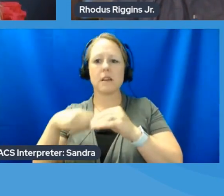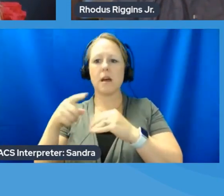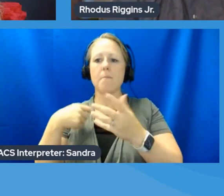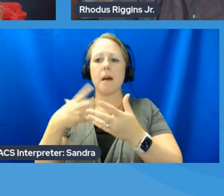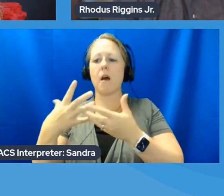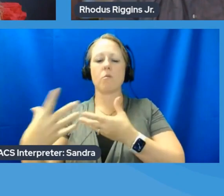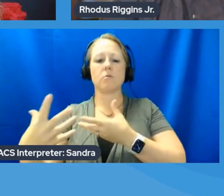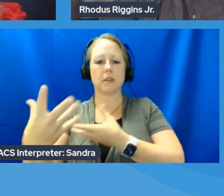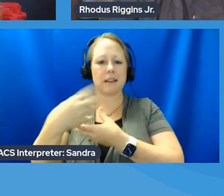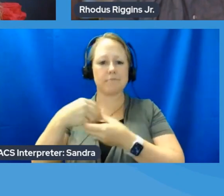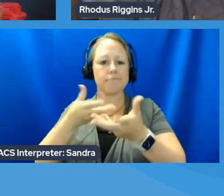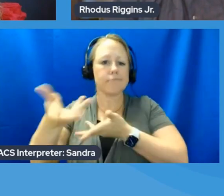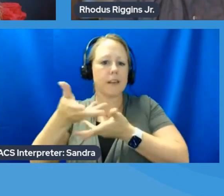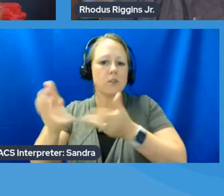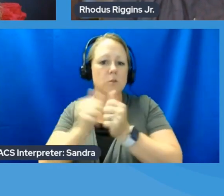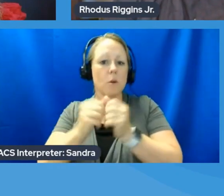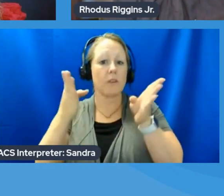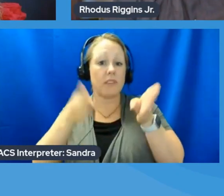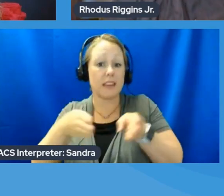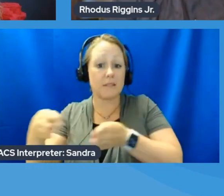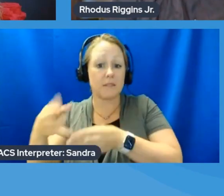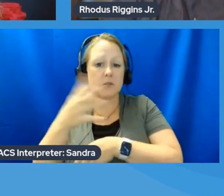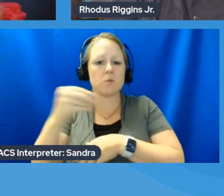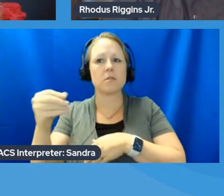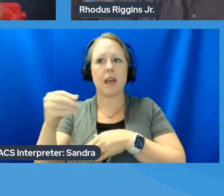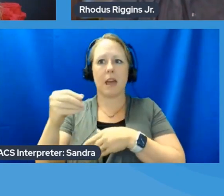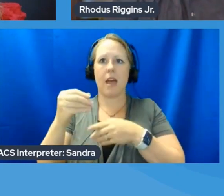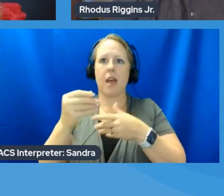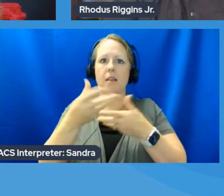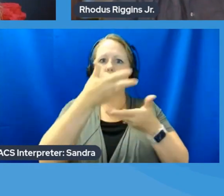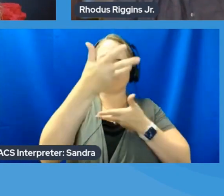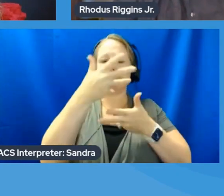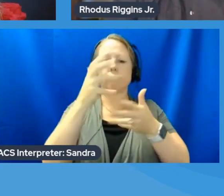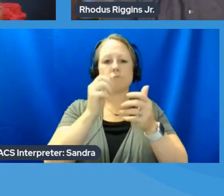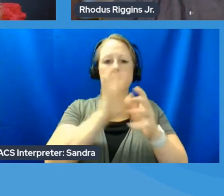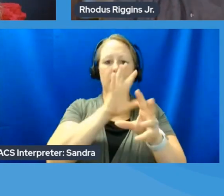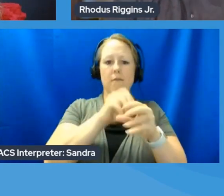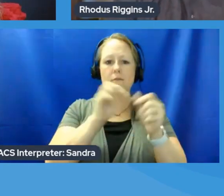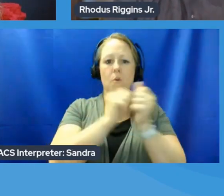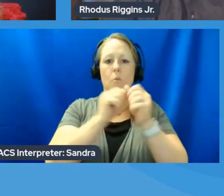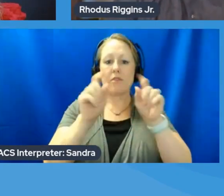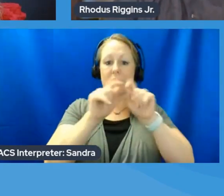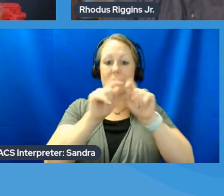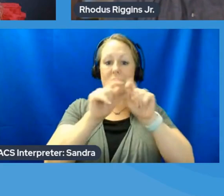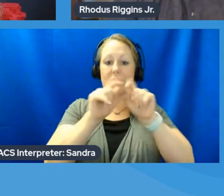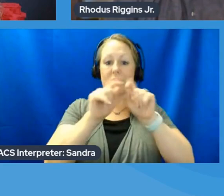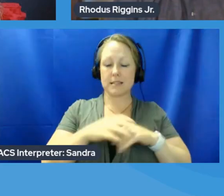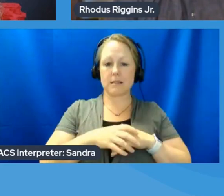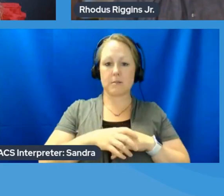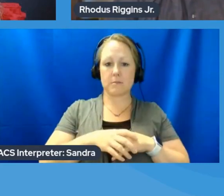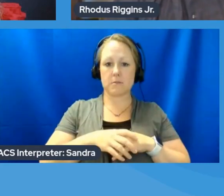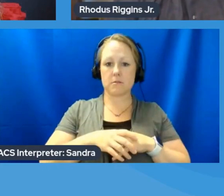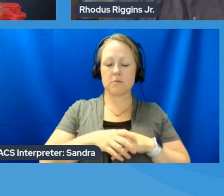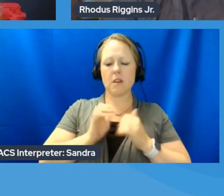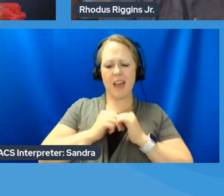and as well as with our systems. How can we shift our TA outcomes to reflect